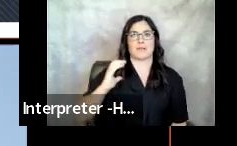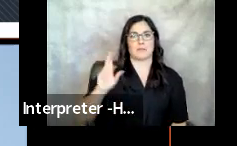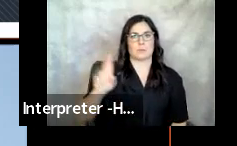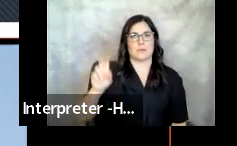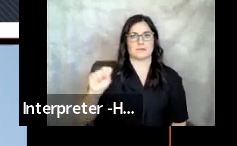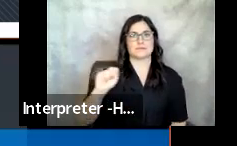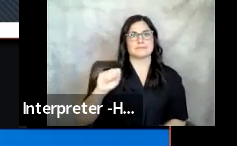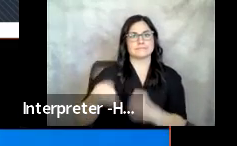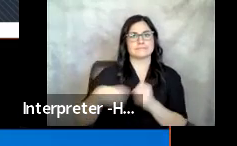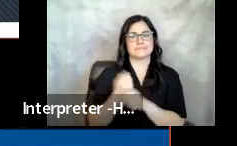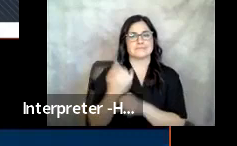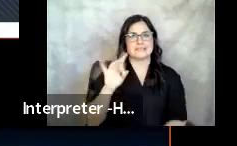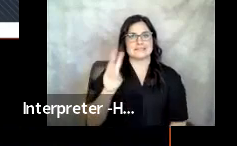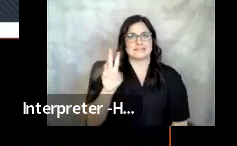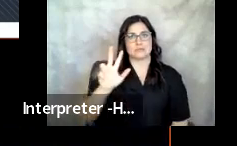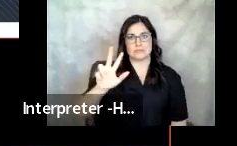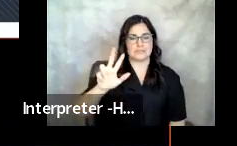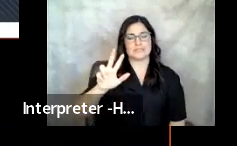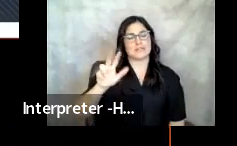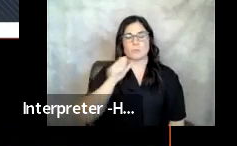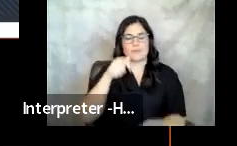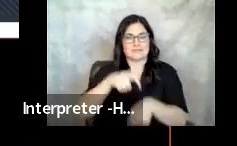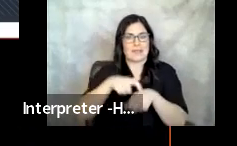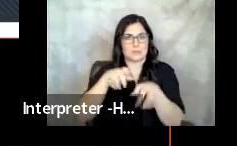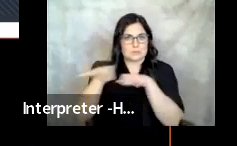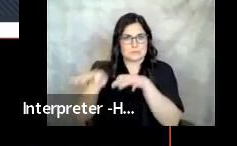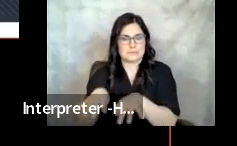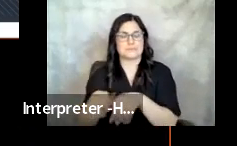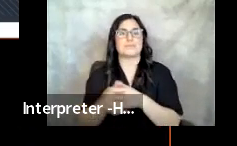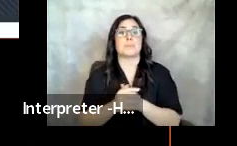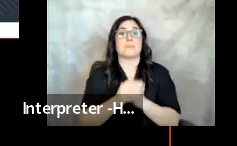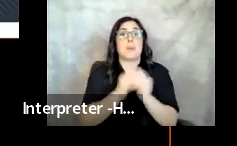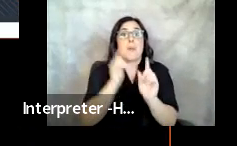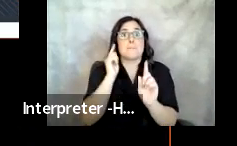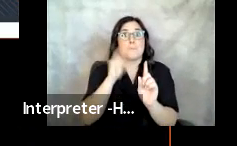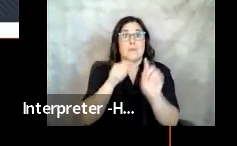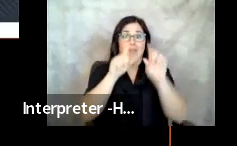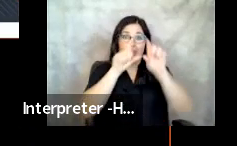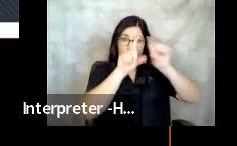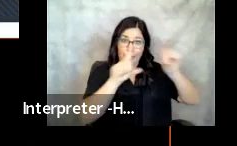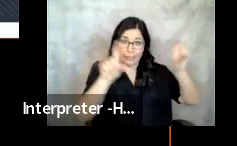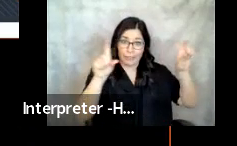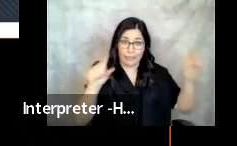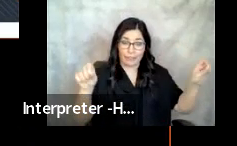But let me just cut to the chase here. It it presented progress as a story.